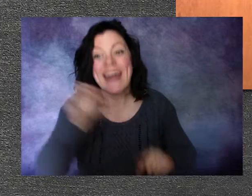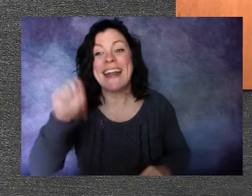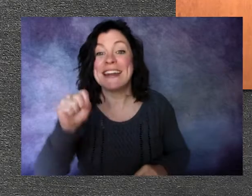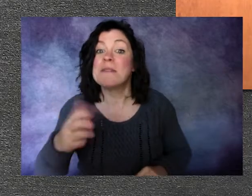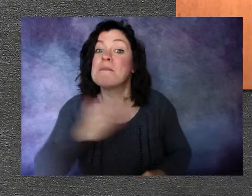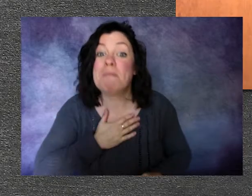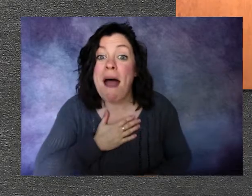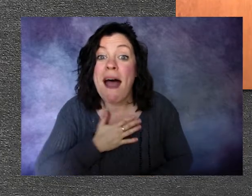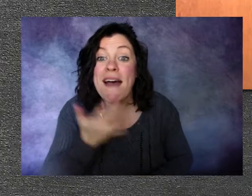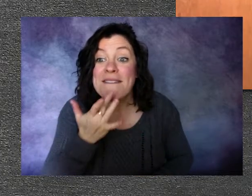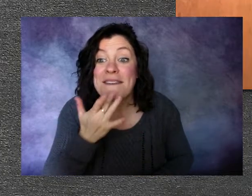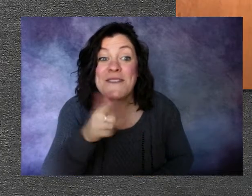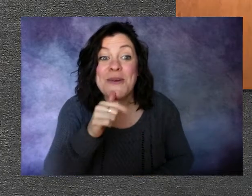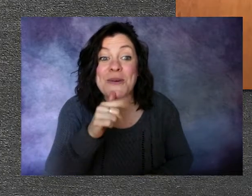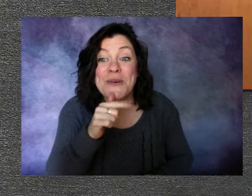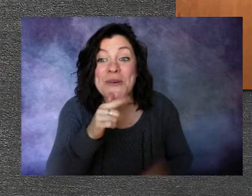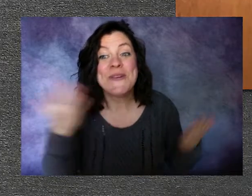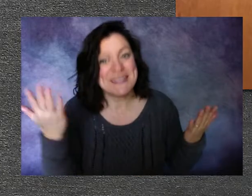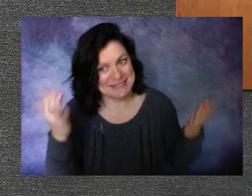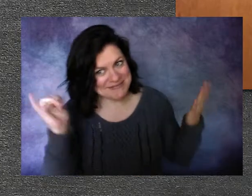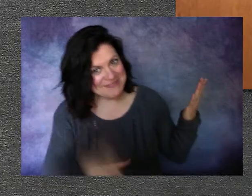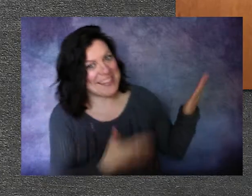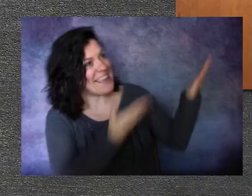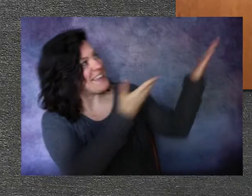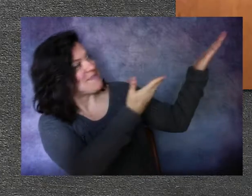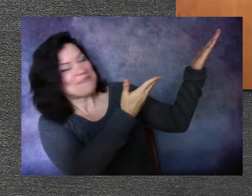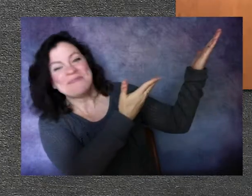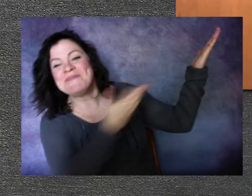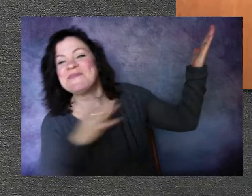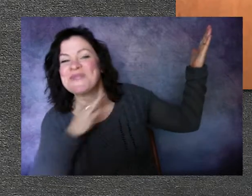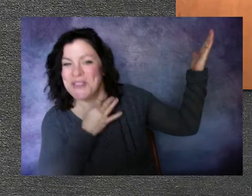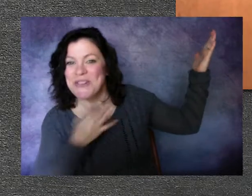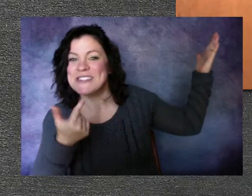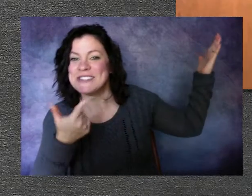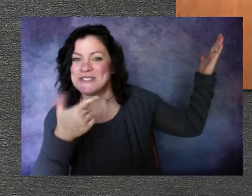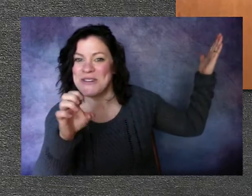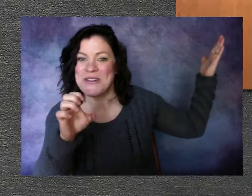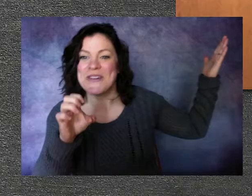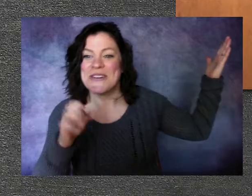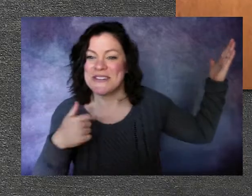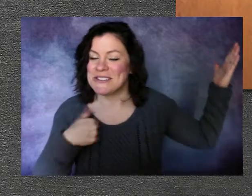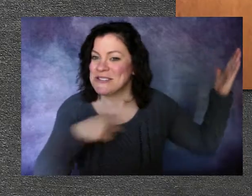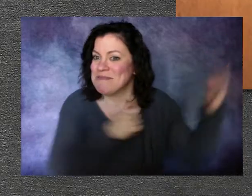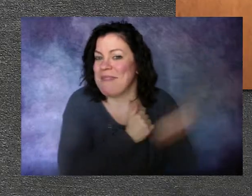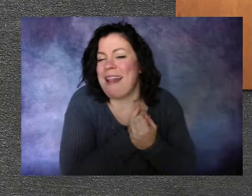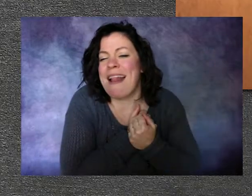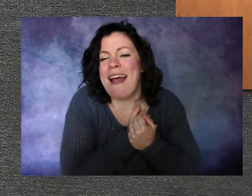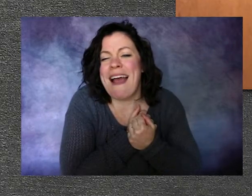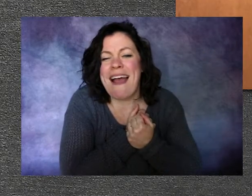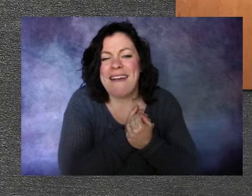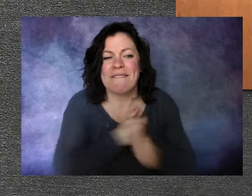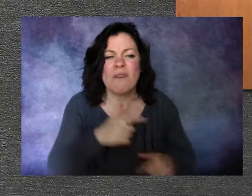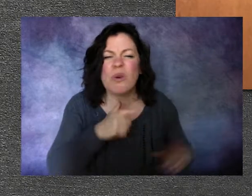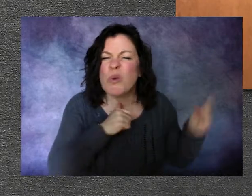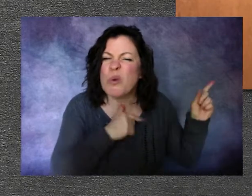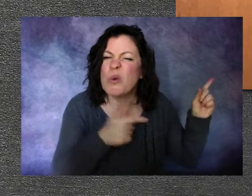And mine just happens to be Curious George! So who is Curious George?